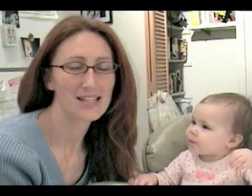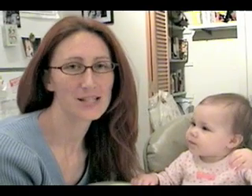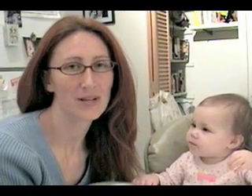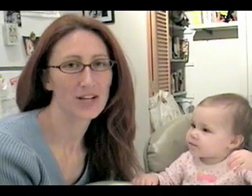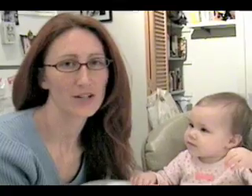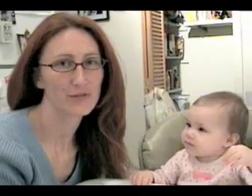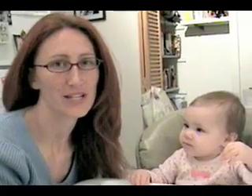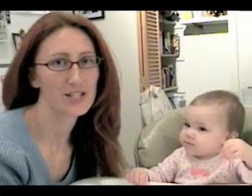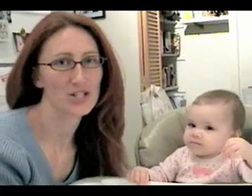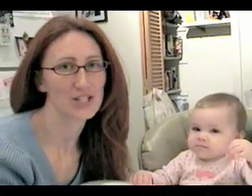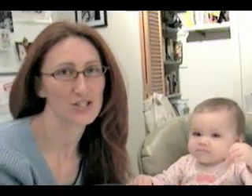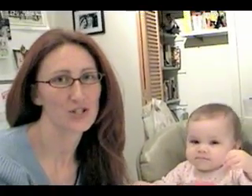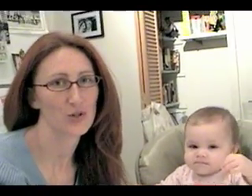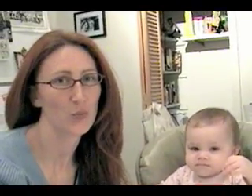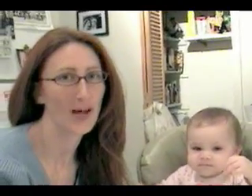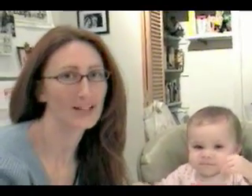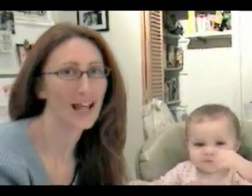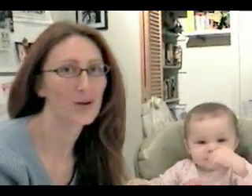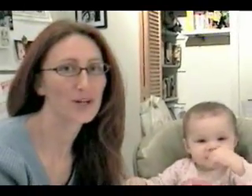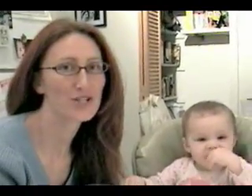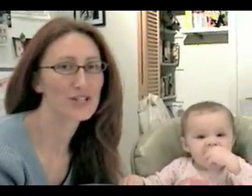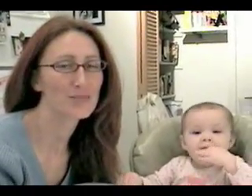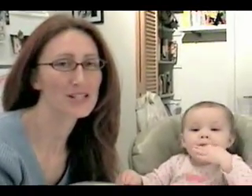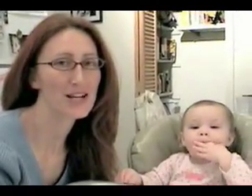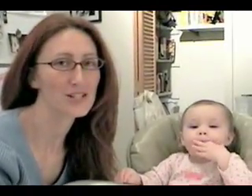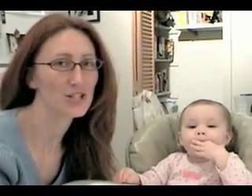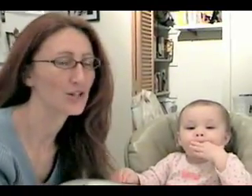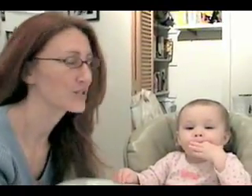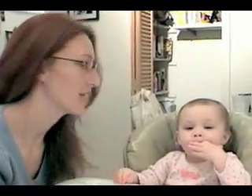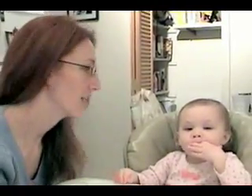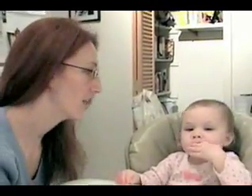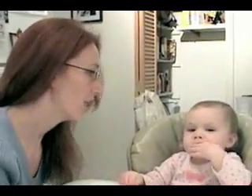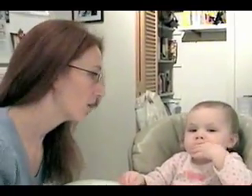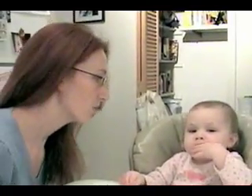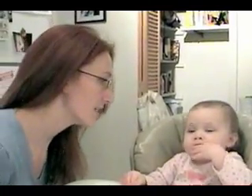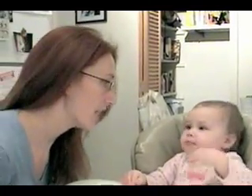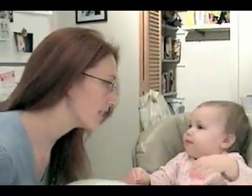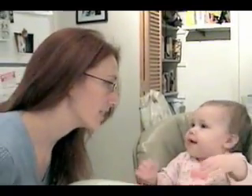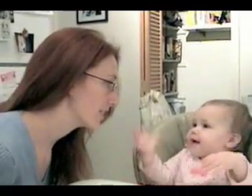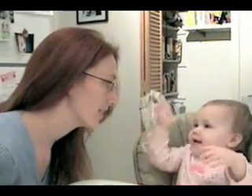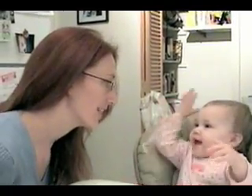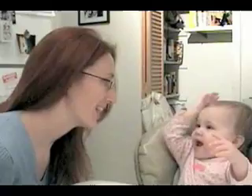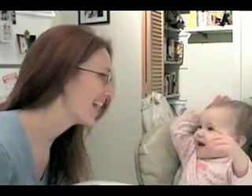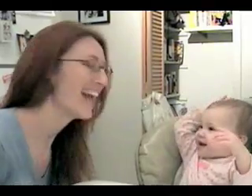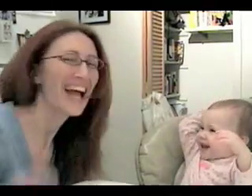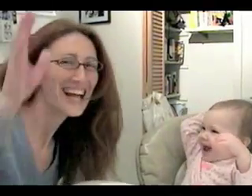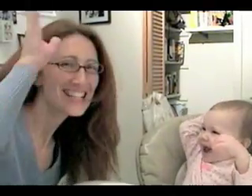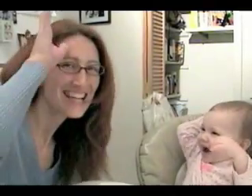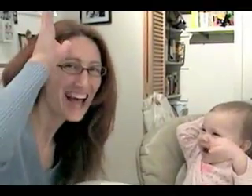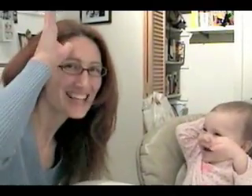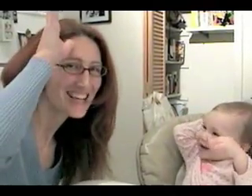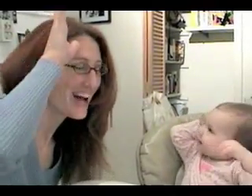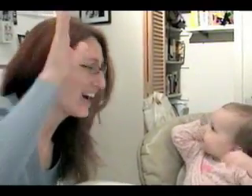This is my daughter Fireese and she just turned 1 and I want to show you some of the signs that she knows. whats daddy! DADA! dada!